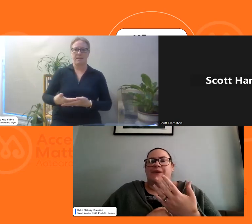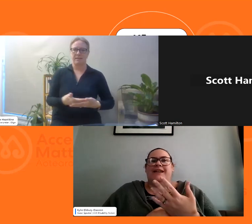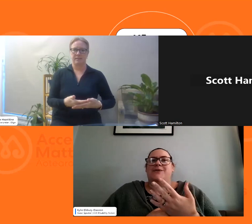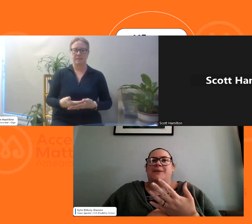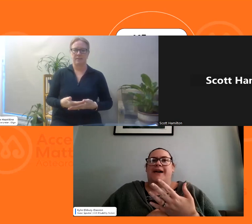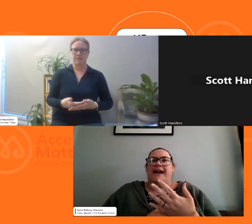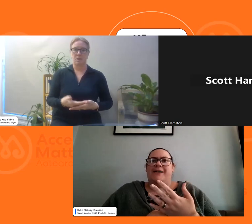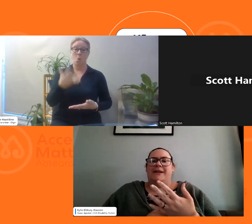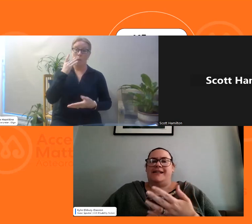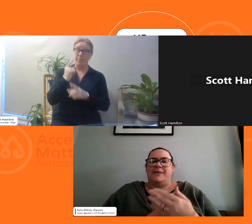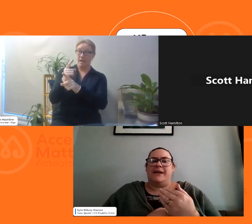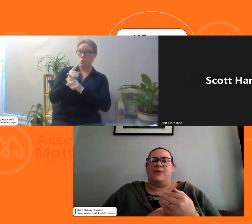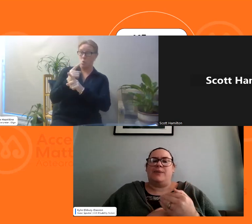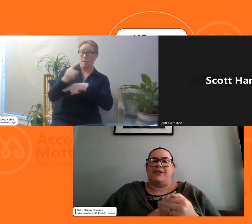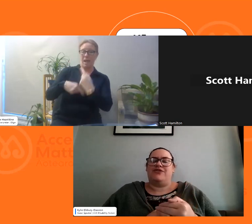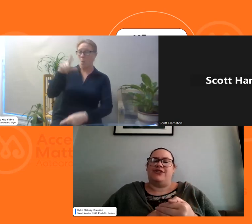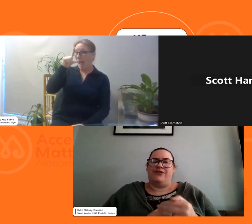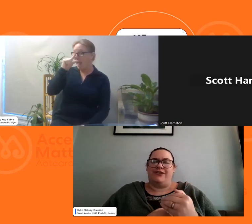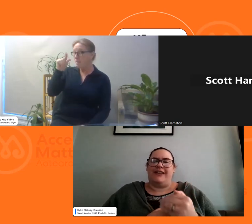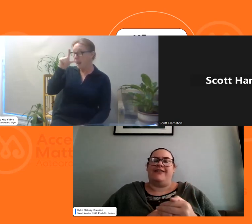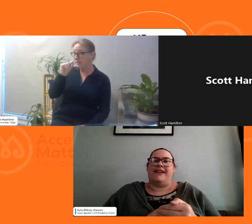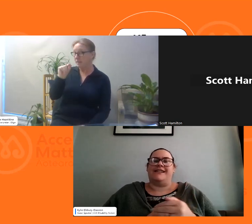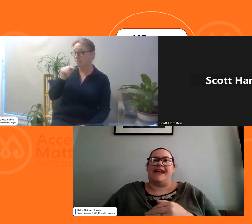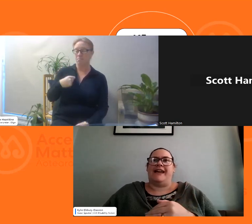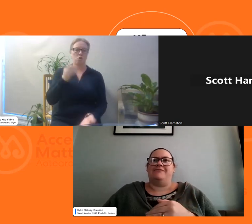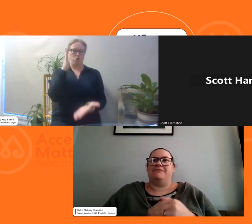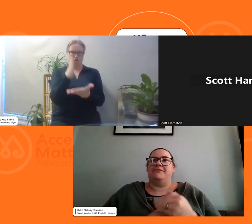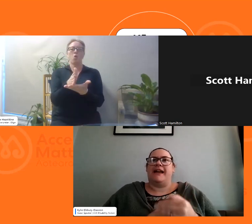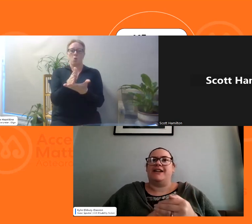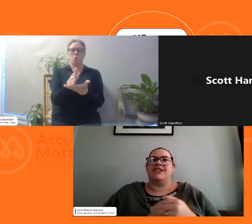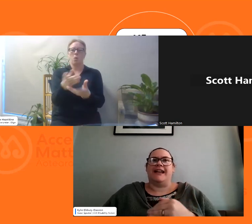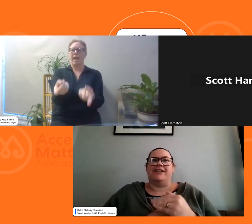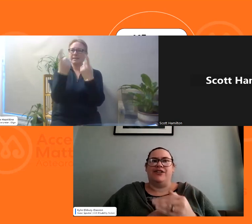when they talk about ableism, it will be true that they say actually